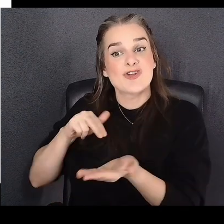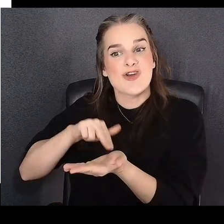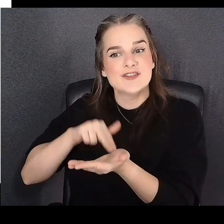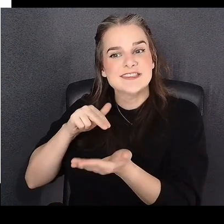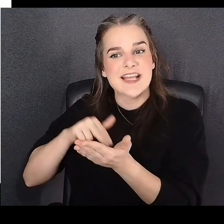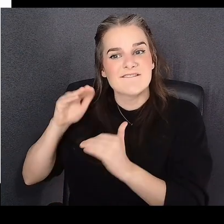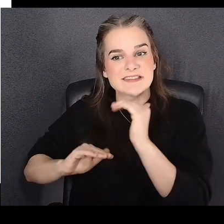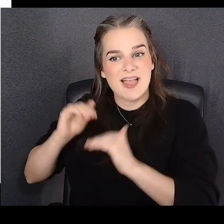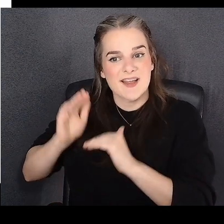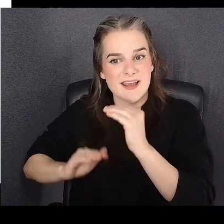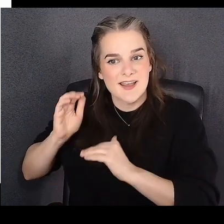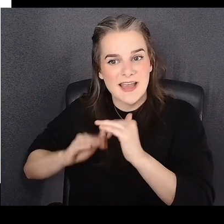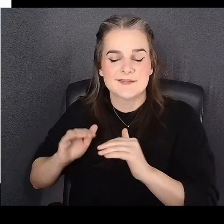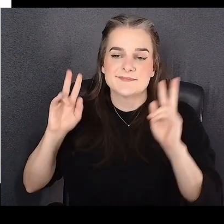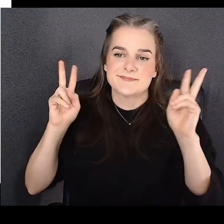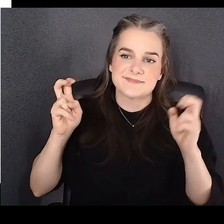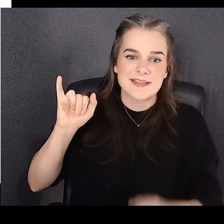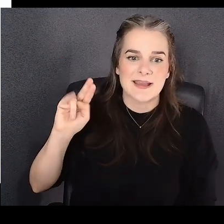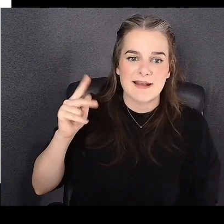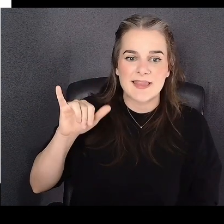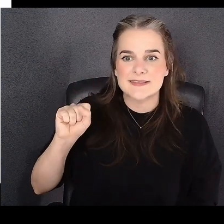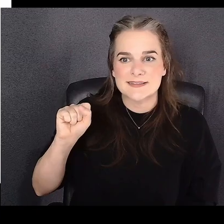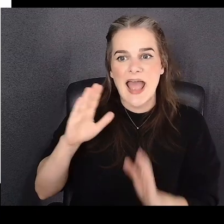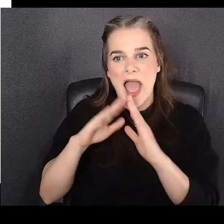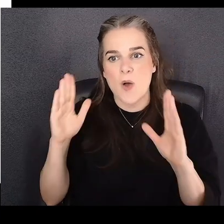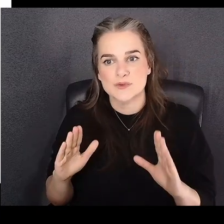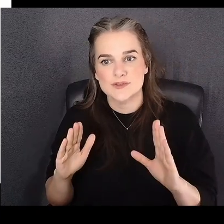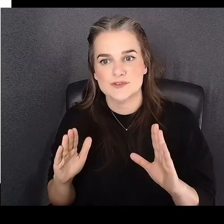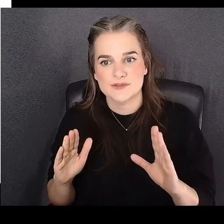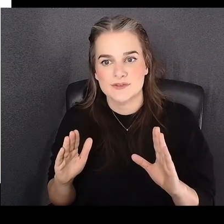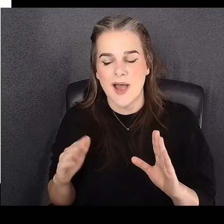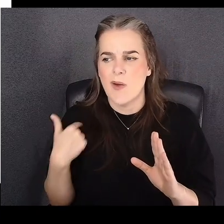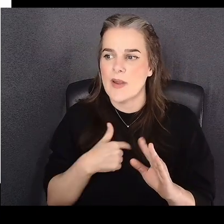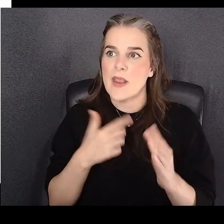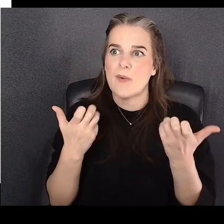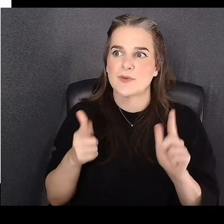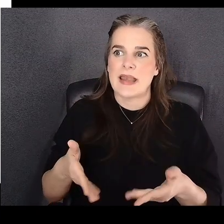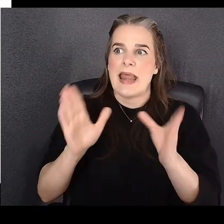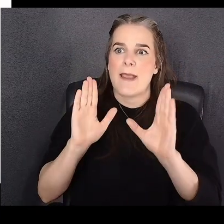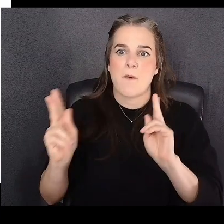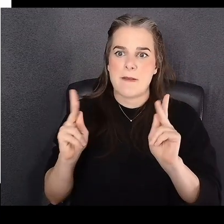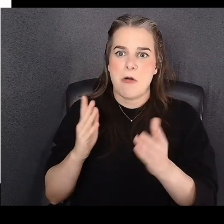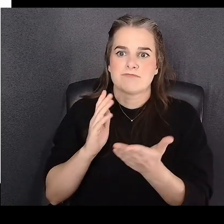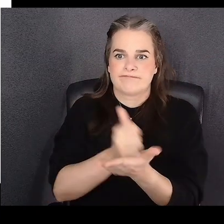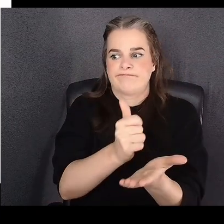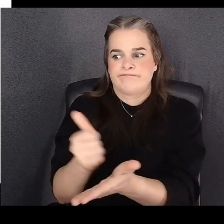Yeah, we really like to enable individuals to live their fullest life, to achieve the goals,